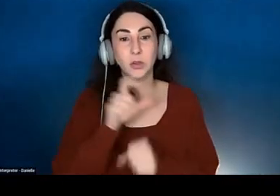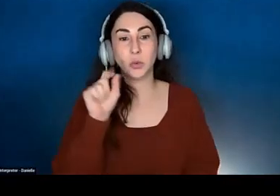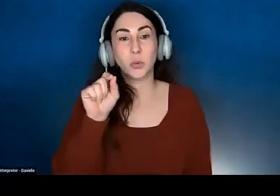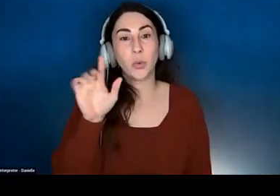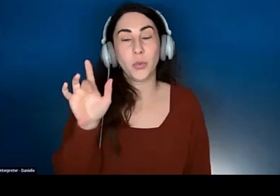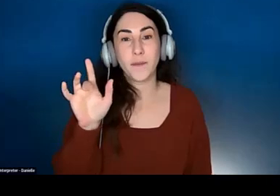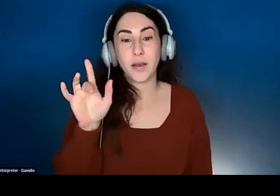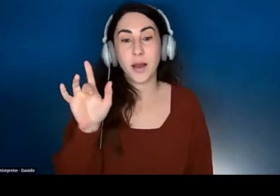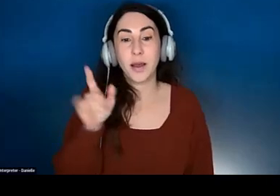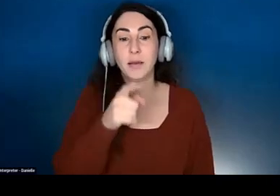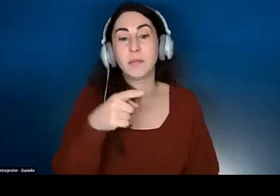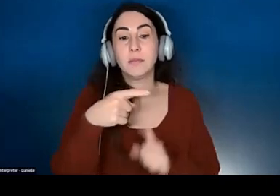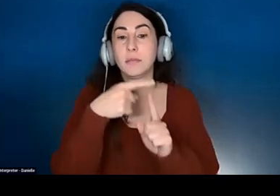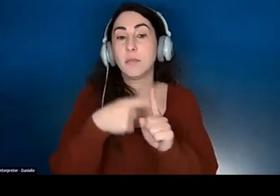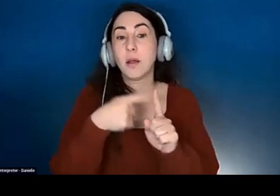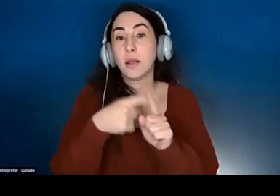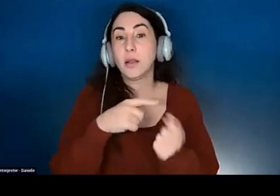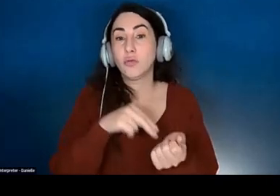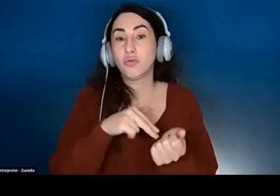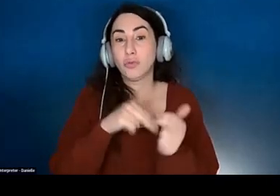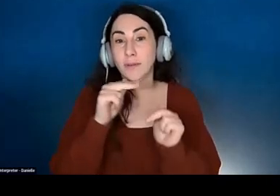our monthly nursing facility transitions.